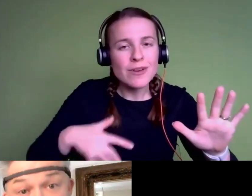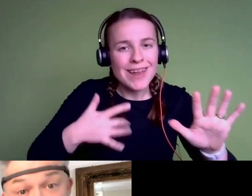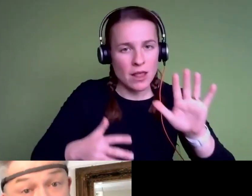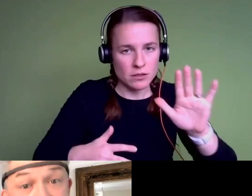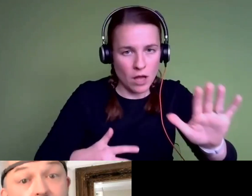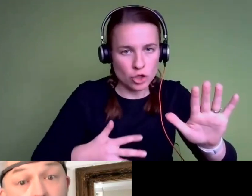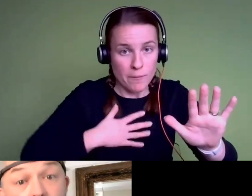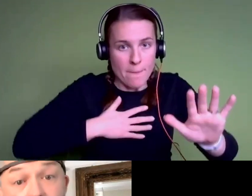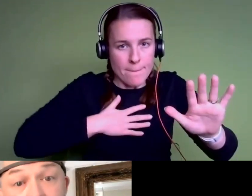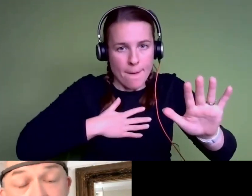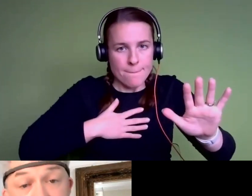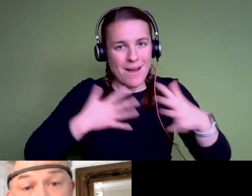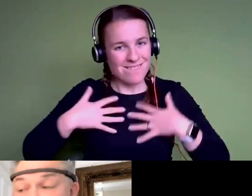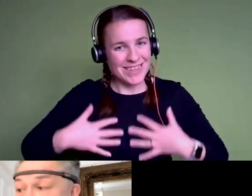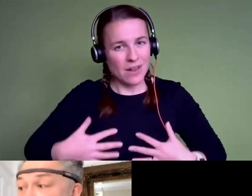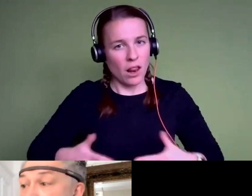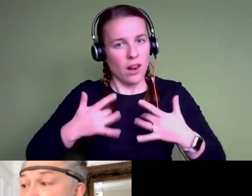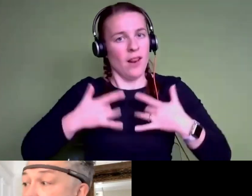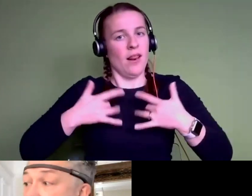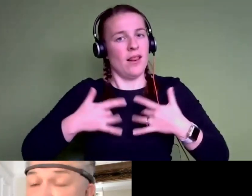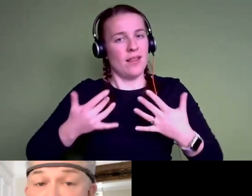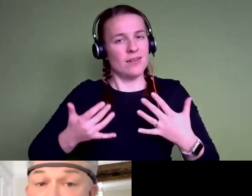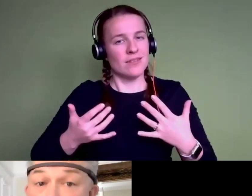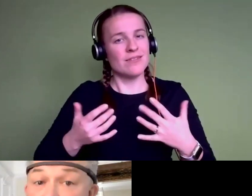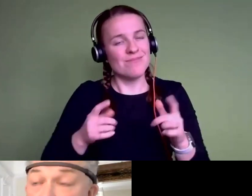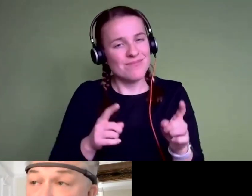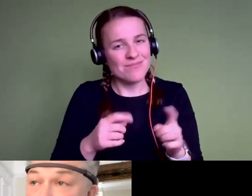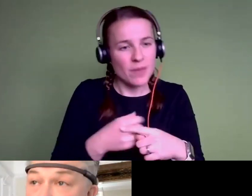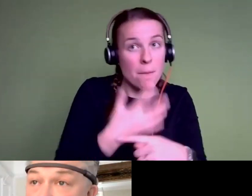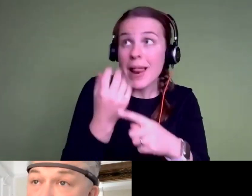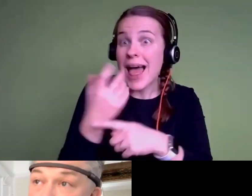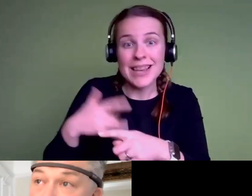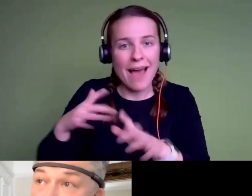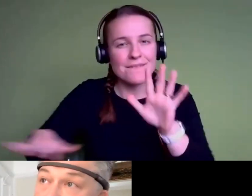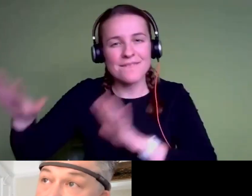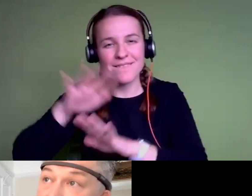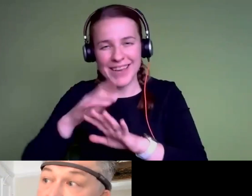there has been problems beforehand of sight or hearing impairment, but what this allows individuals to